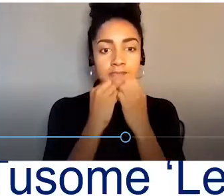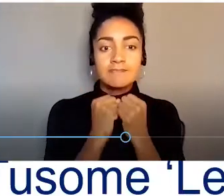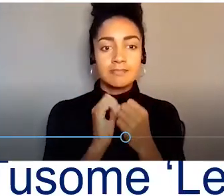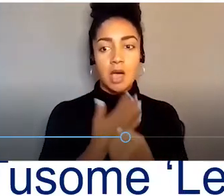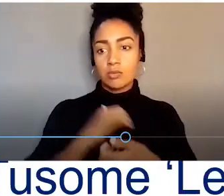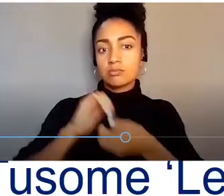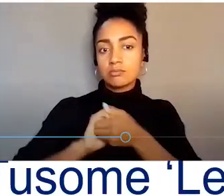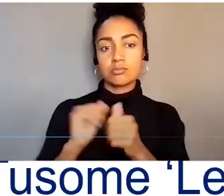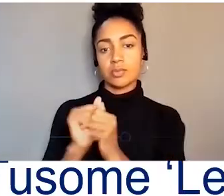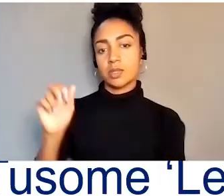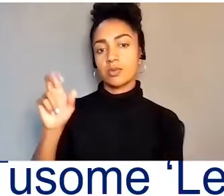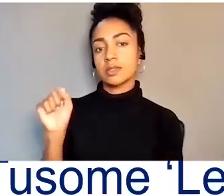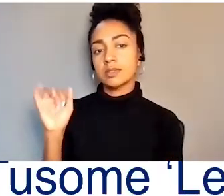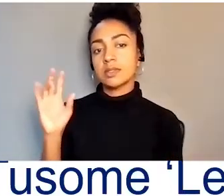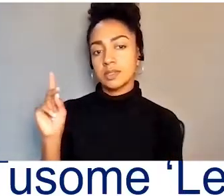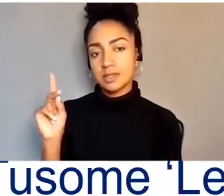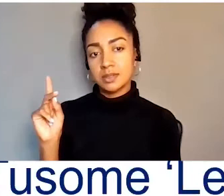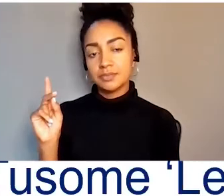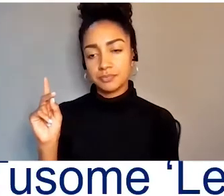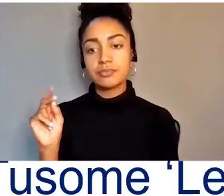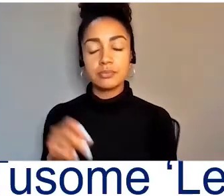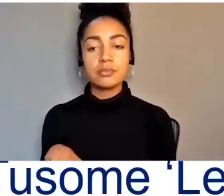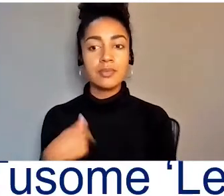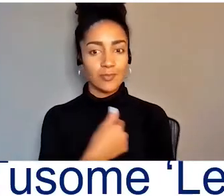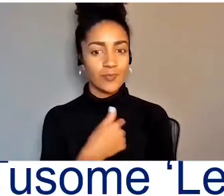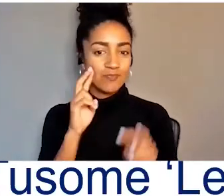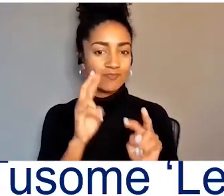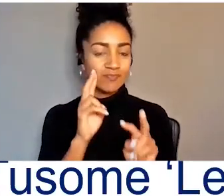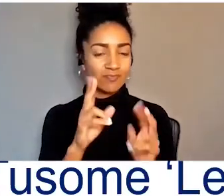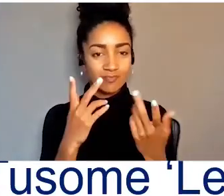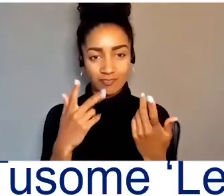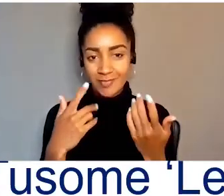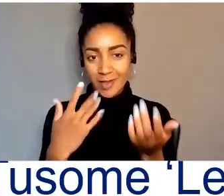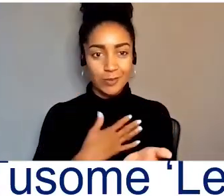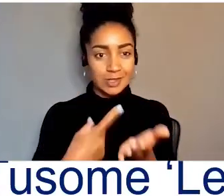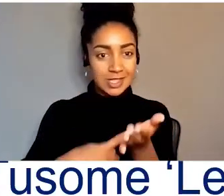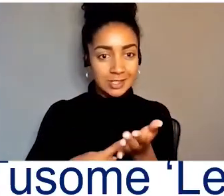About teaching at the right level, which is so important when children get back to school after COVID.